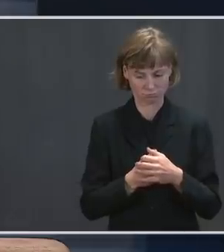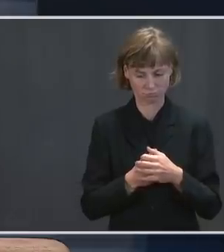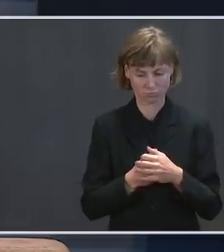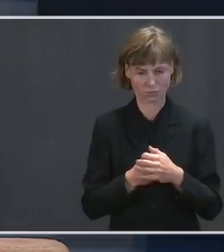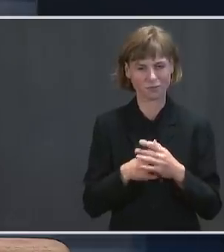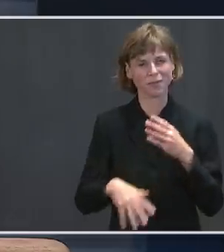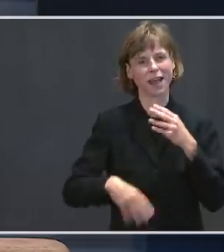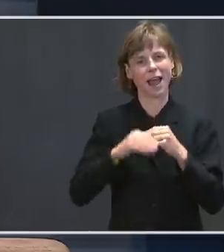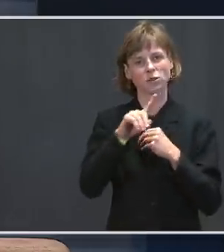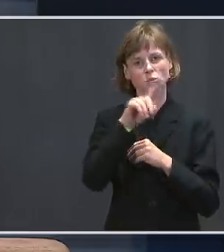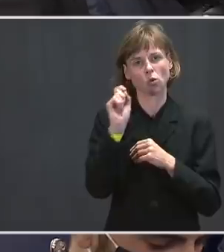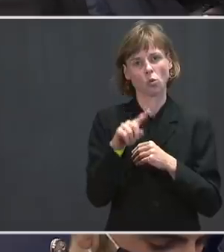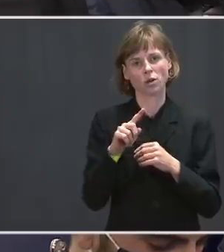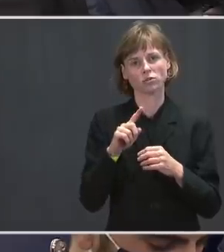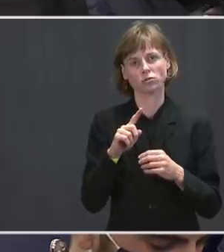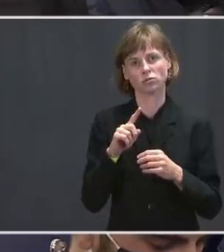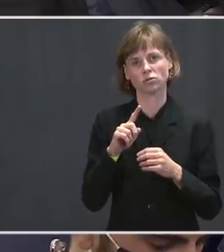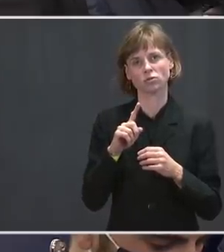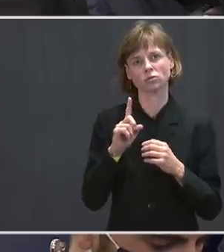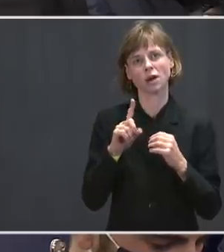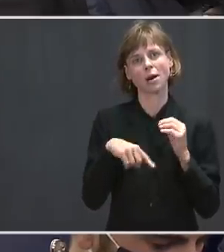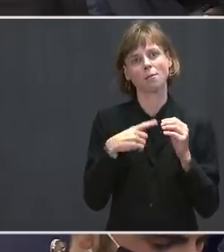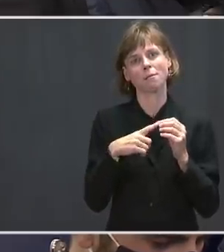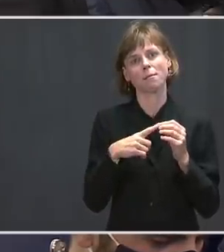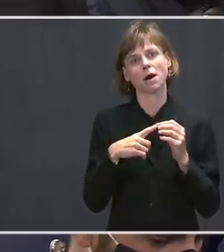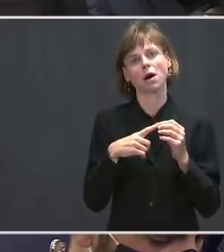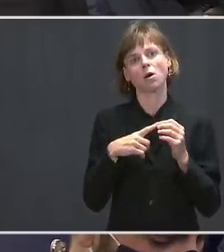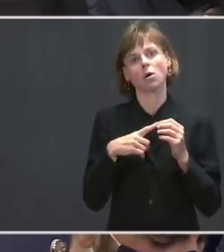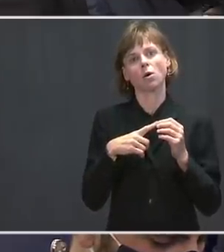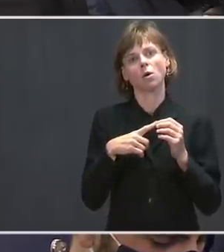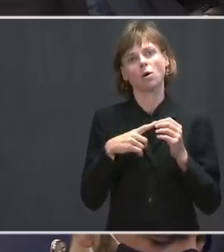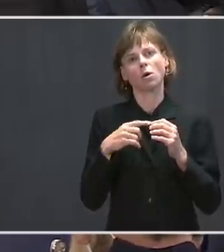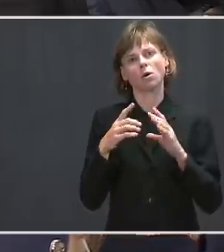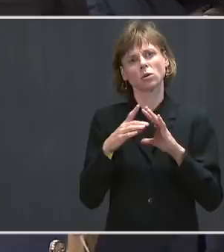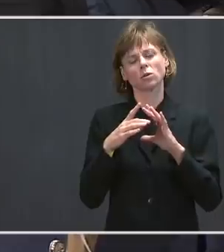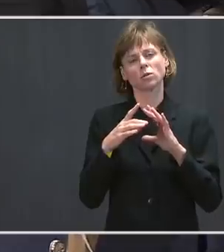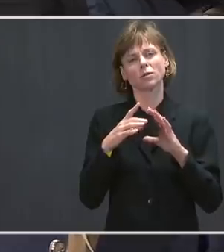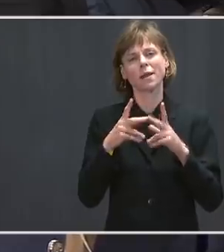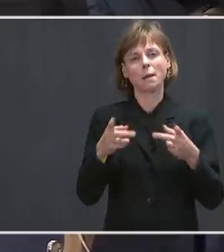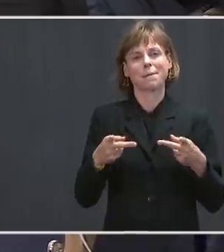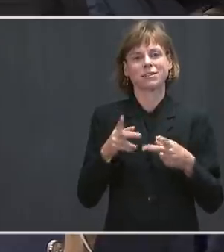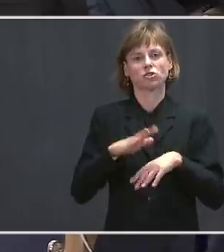on speaking from a position of strength, I want to talk about sanctions on Myanmar.